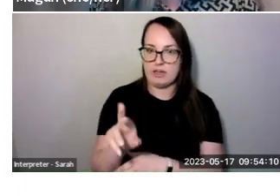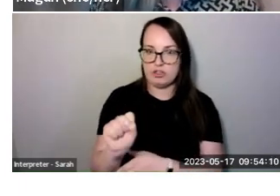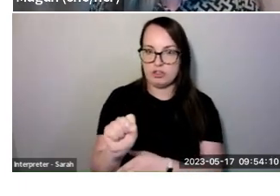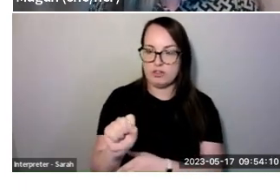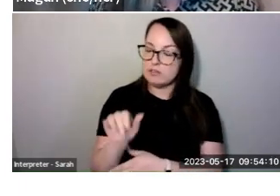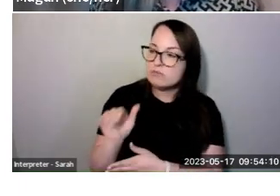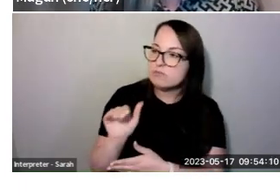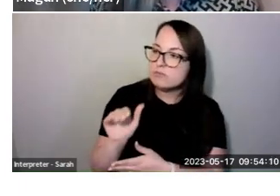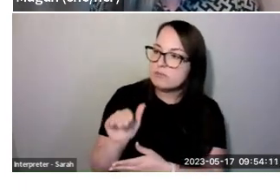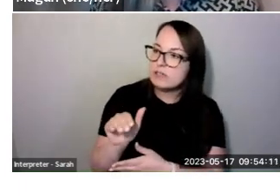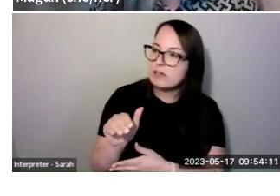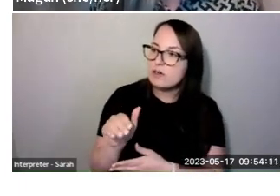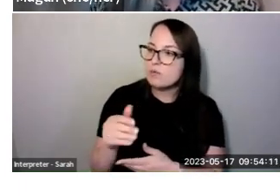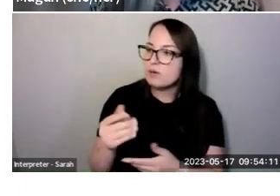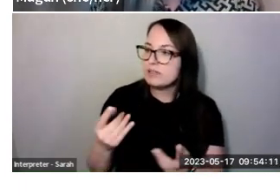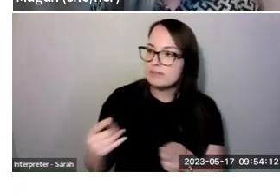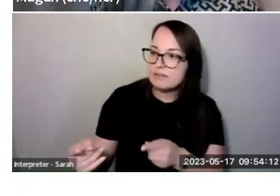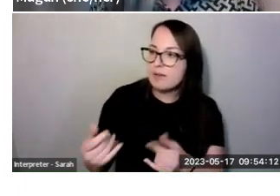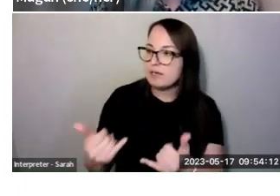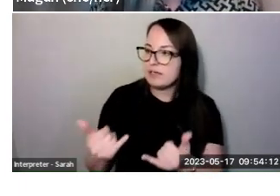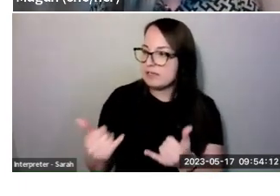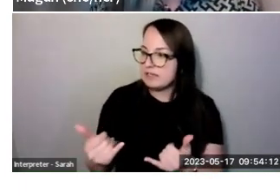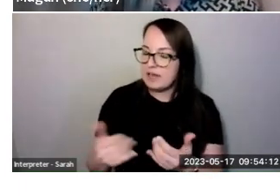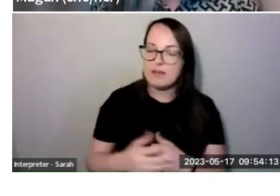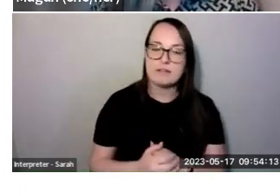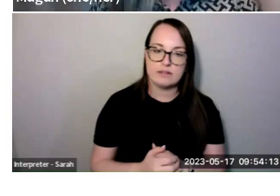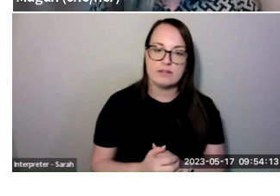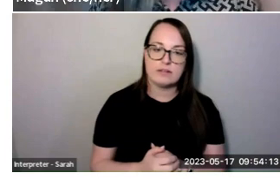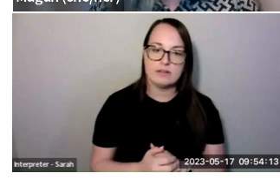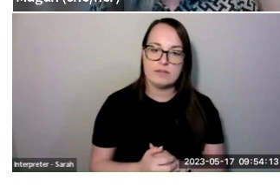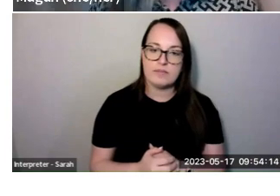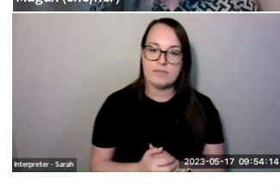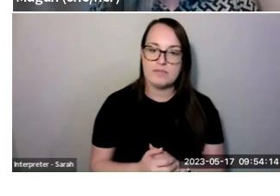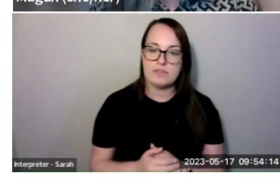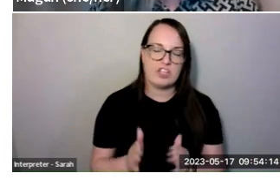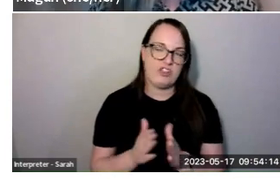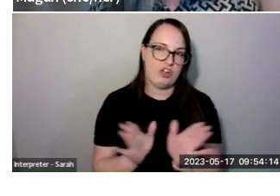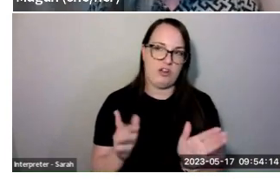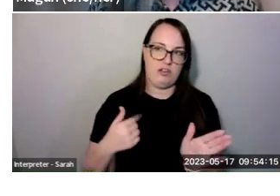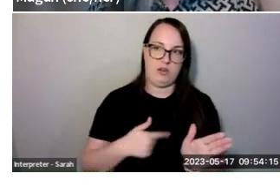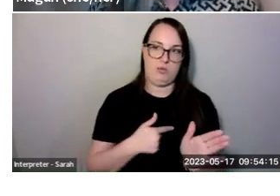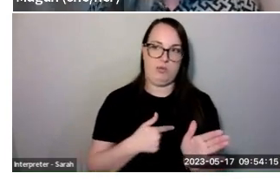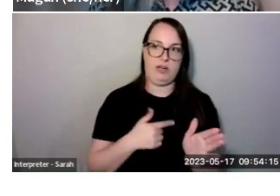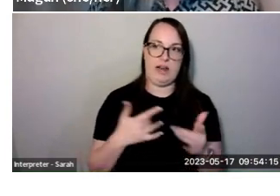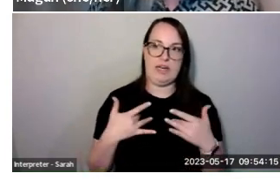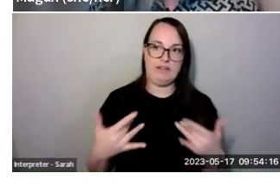says, here's what's happening today. Just so they know audio description is available.